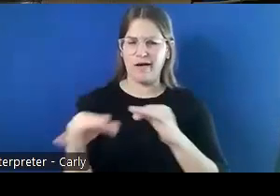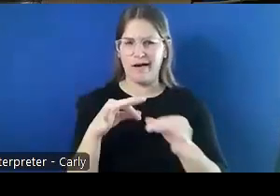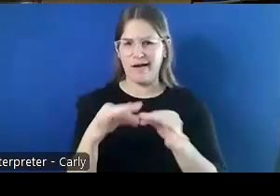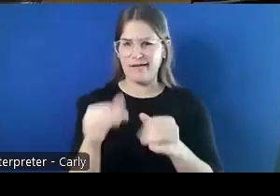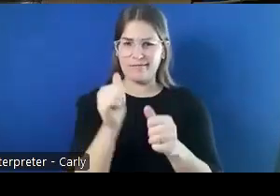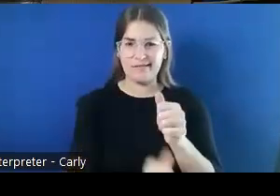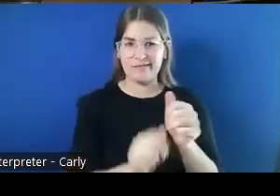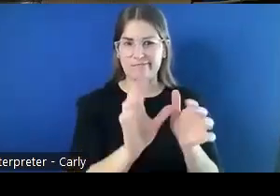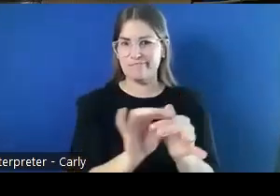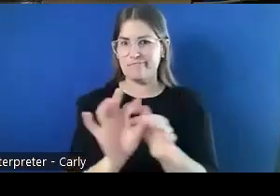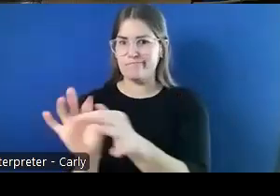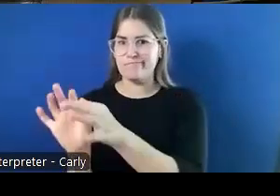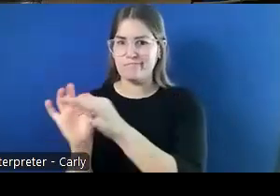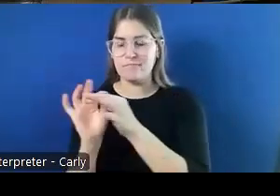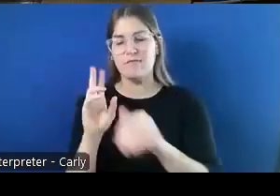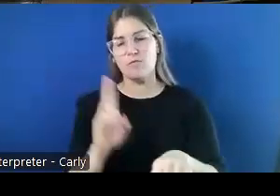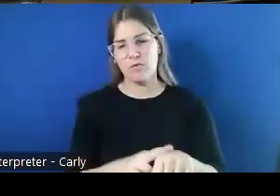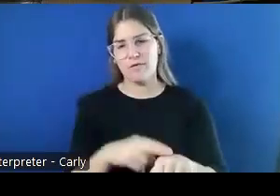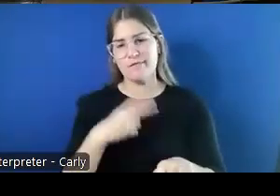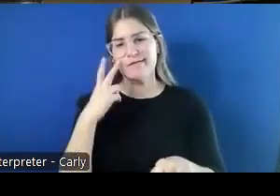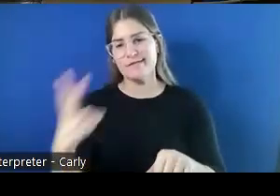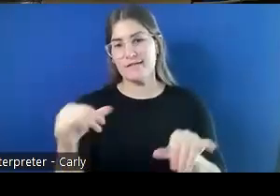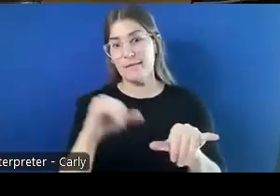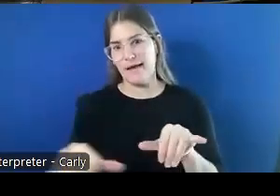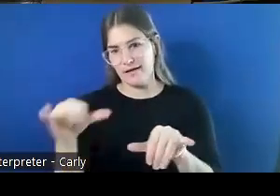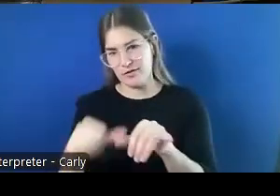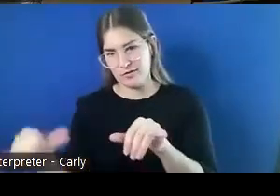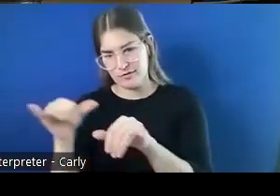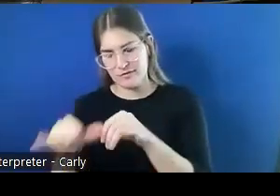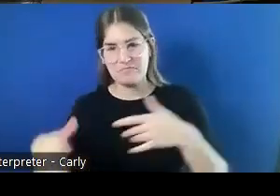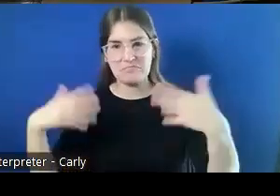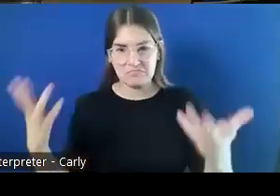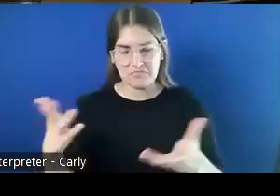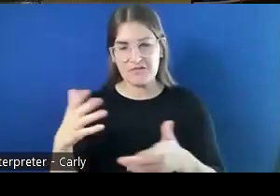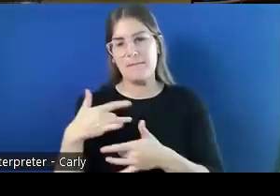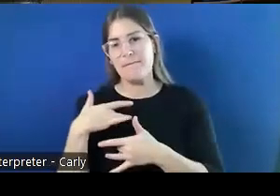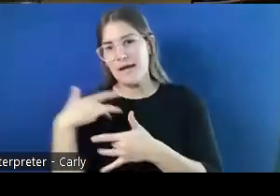because of course there's patterns you know and the like um and and and you know that's could also